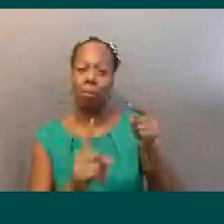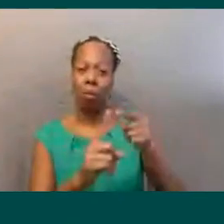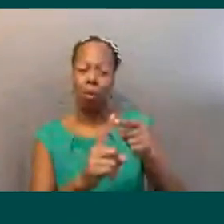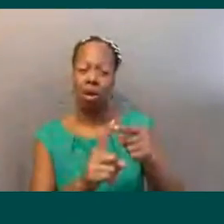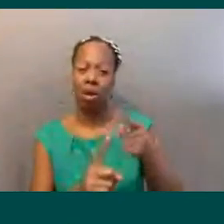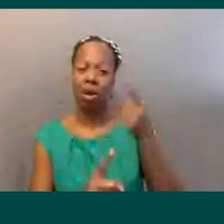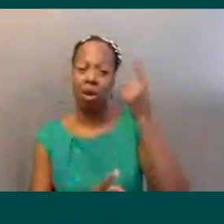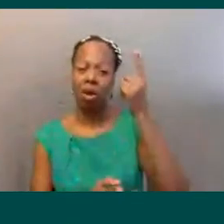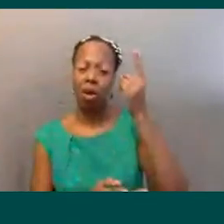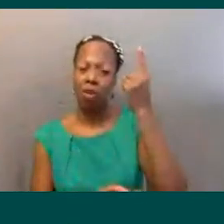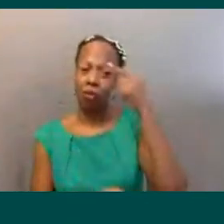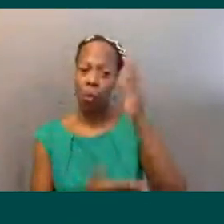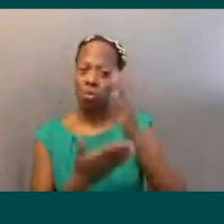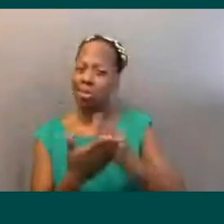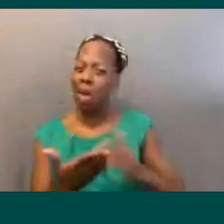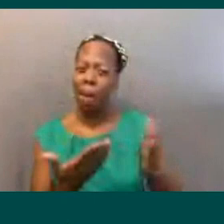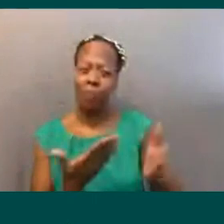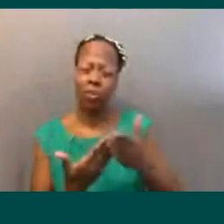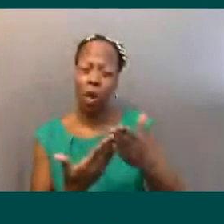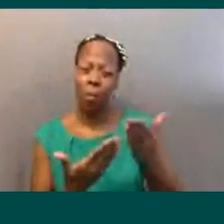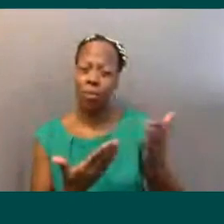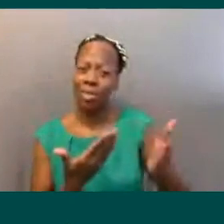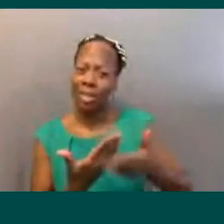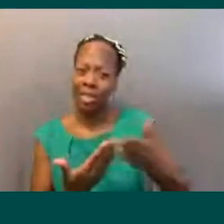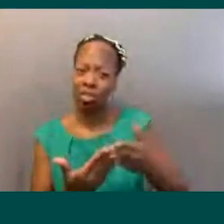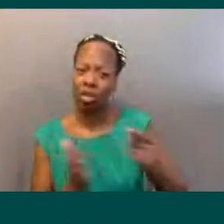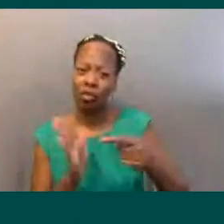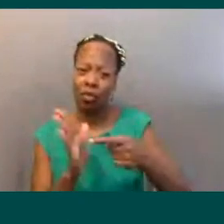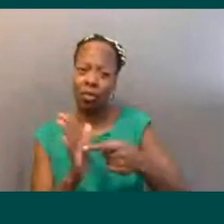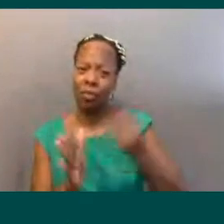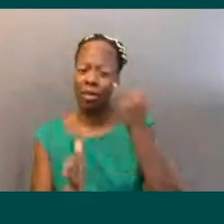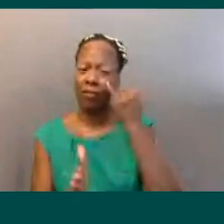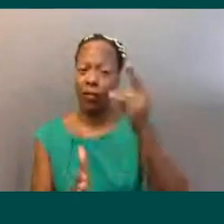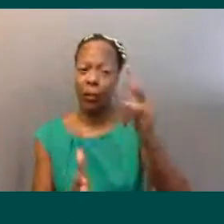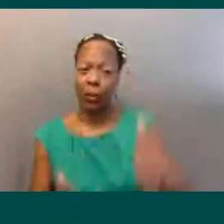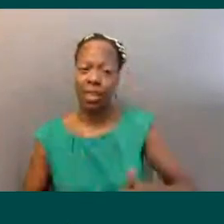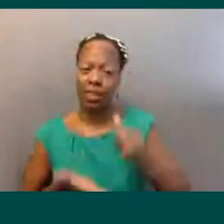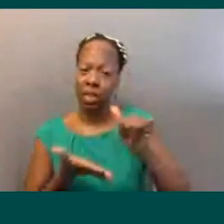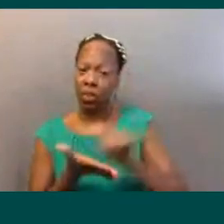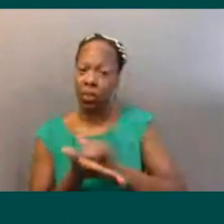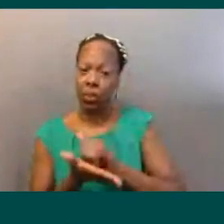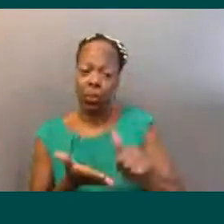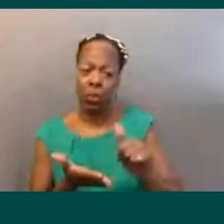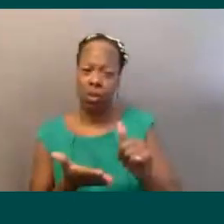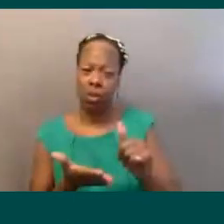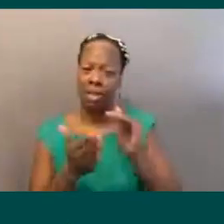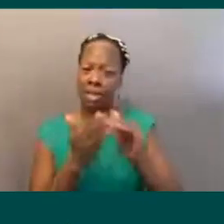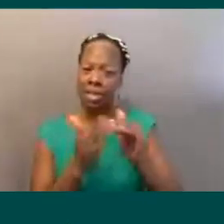For example, if you were in New York City and your close in Weinberg Family Cerebral Palsy Center,